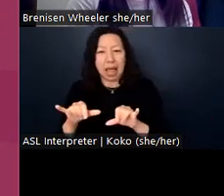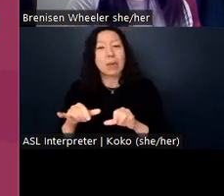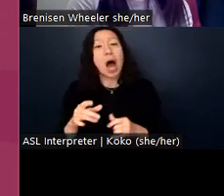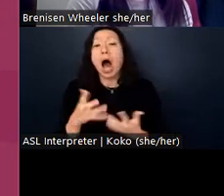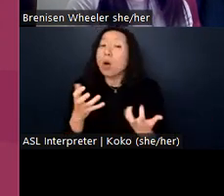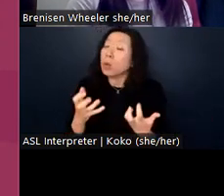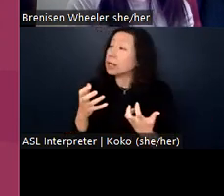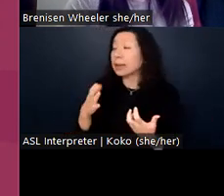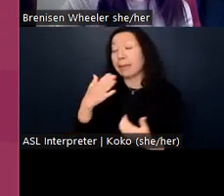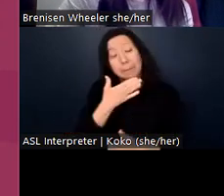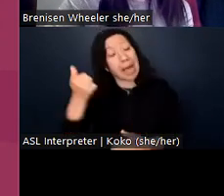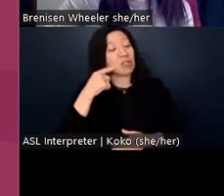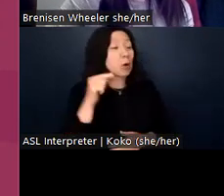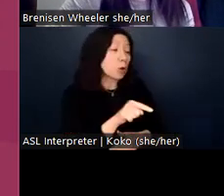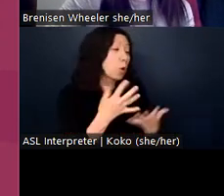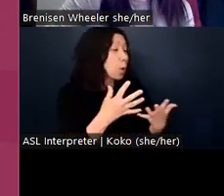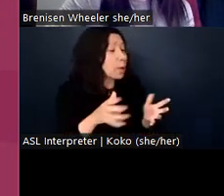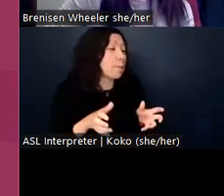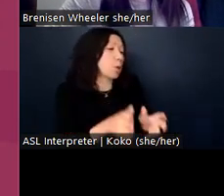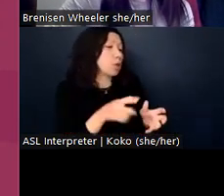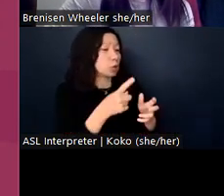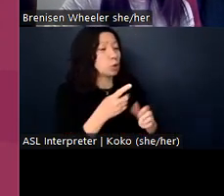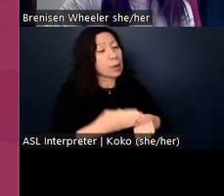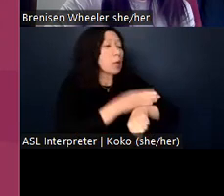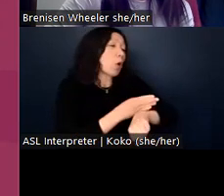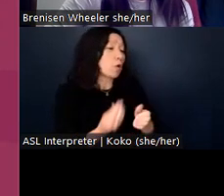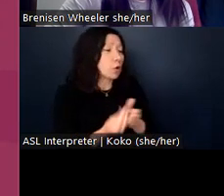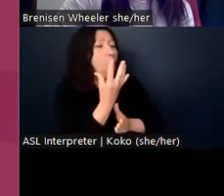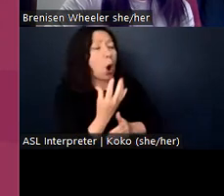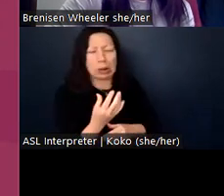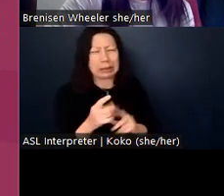12:27:14 But really it's it's doing it in the way that it's trying to manage self-esteem.